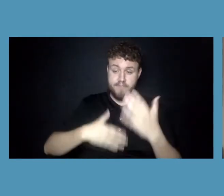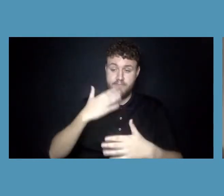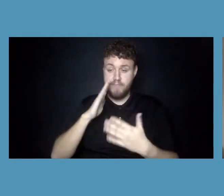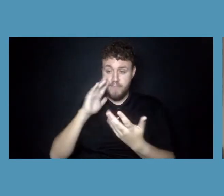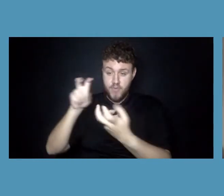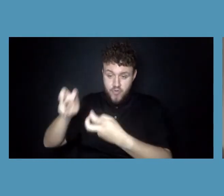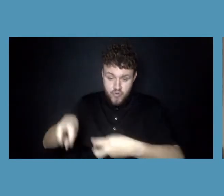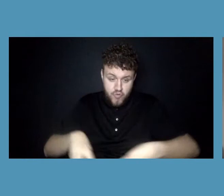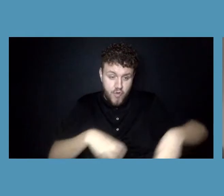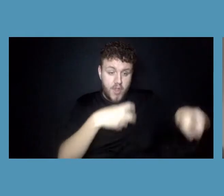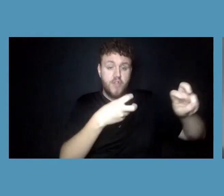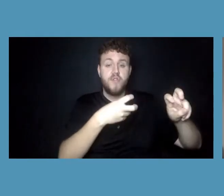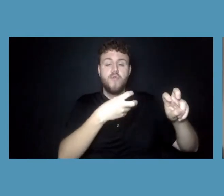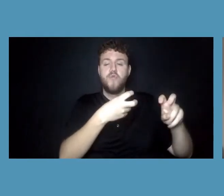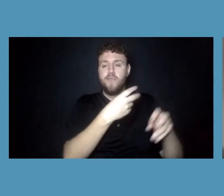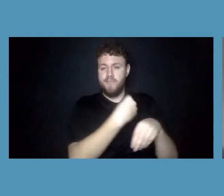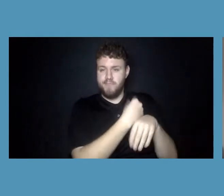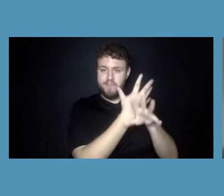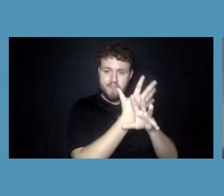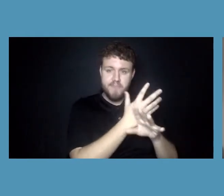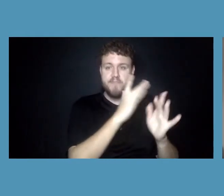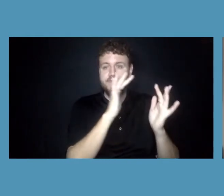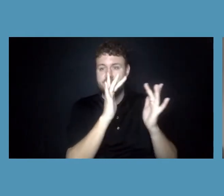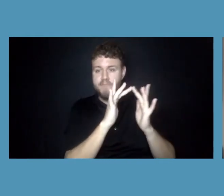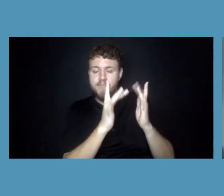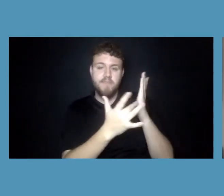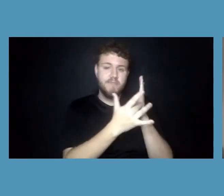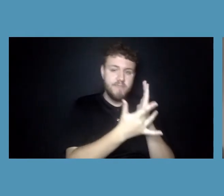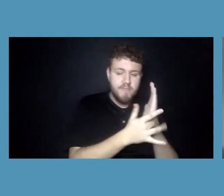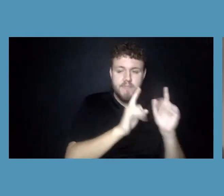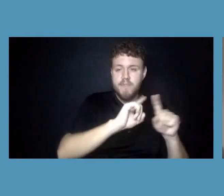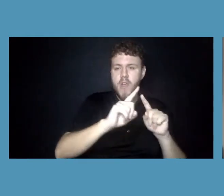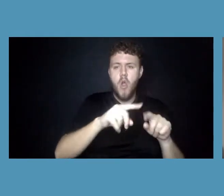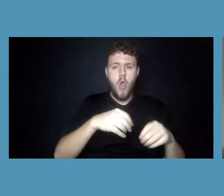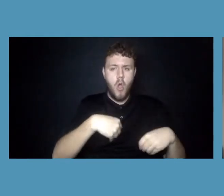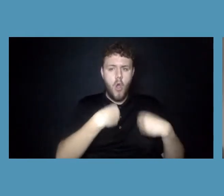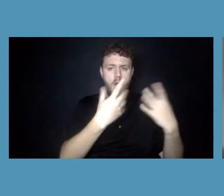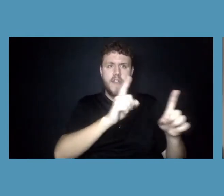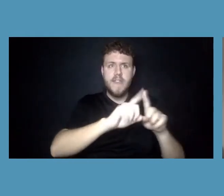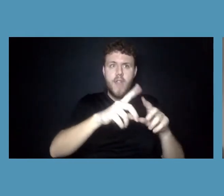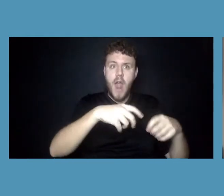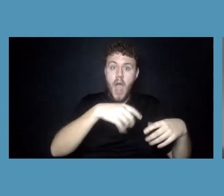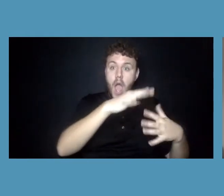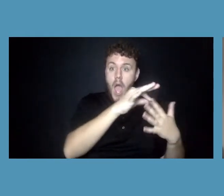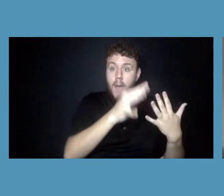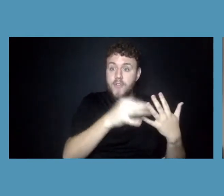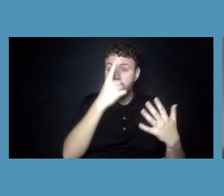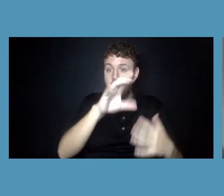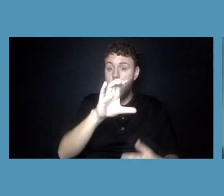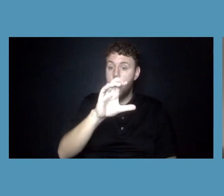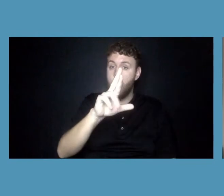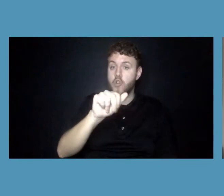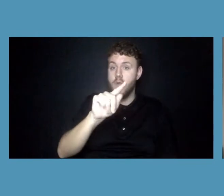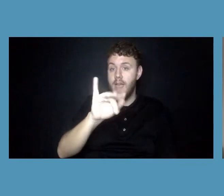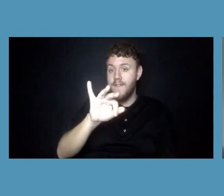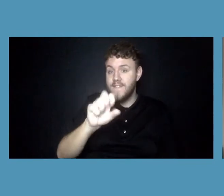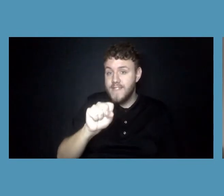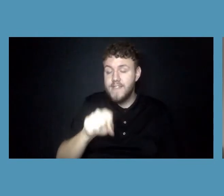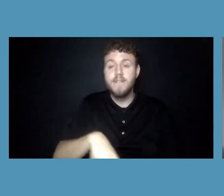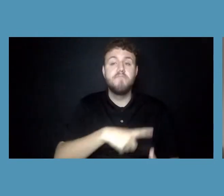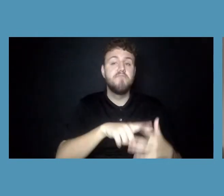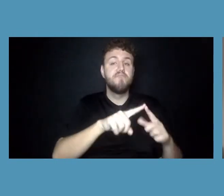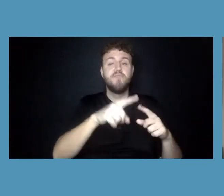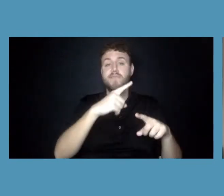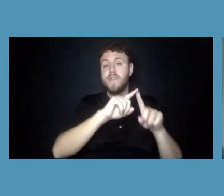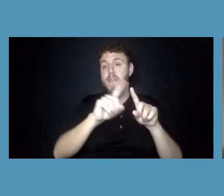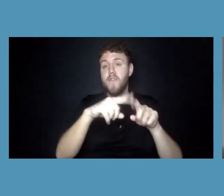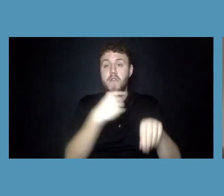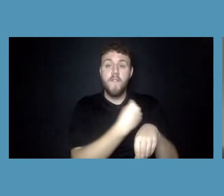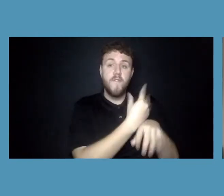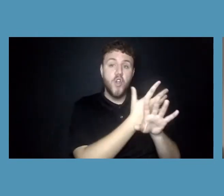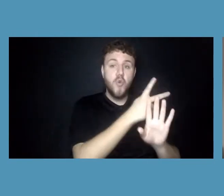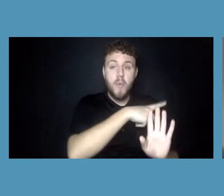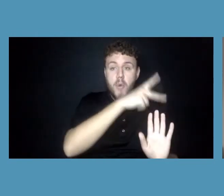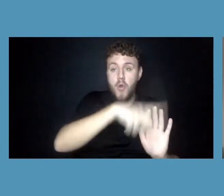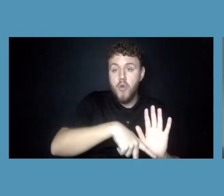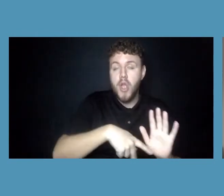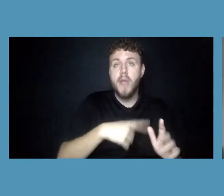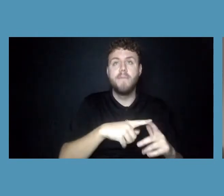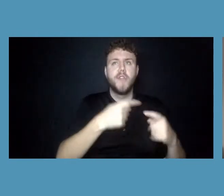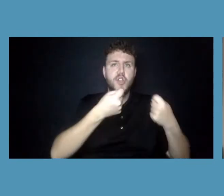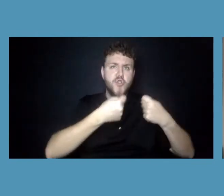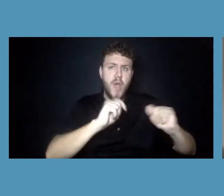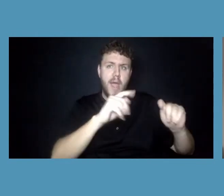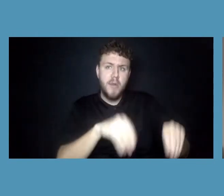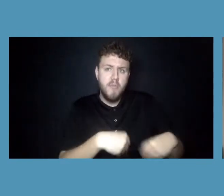it was offering different options for crafts and virtual programs to try and still provide inclusion